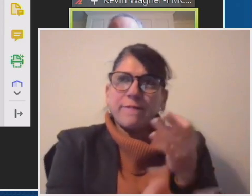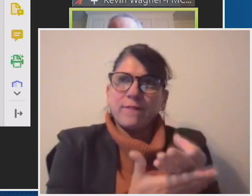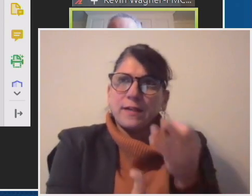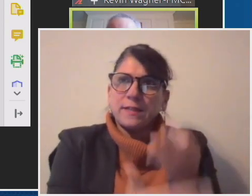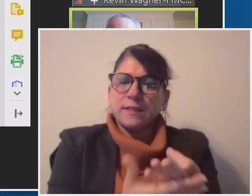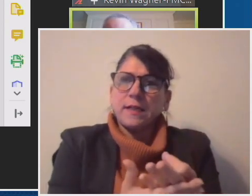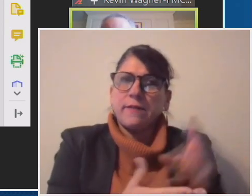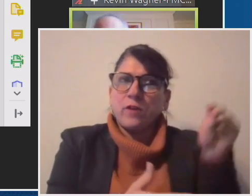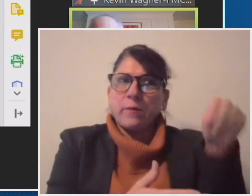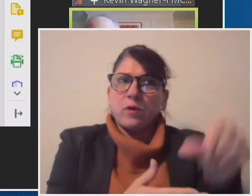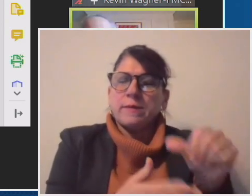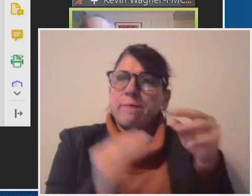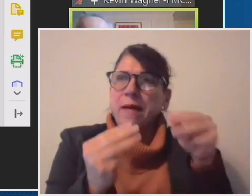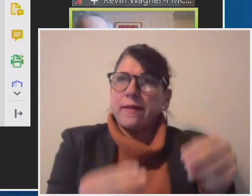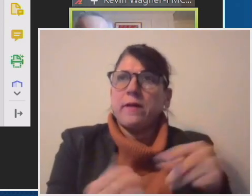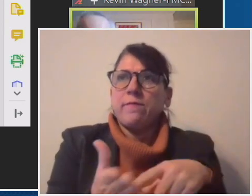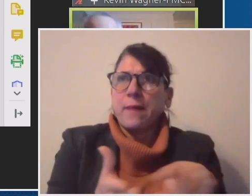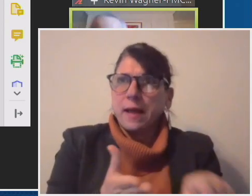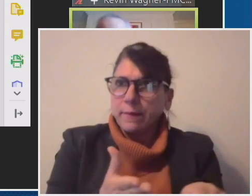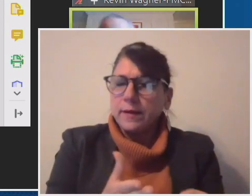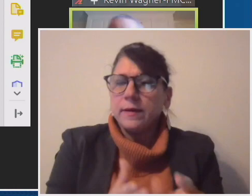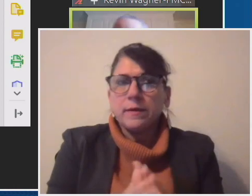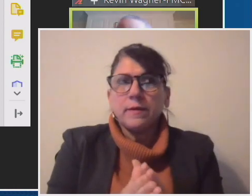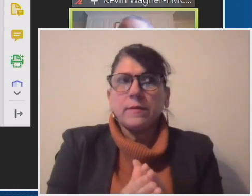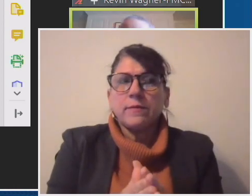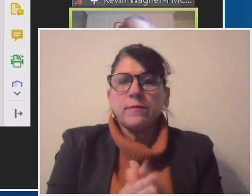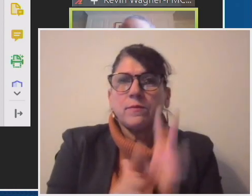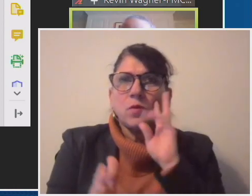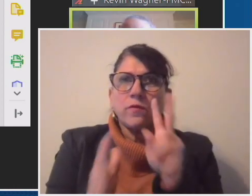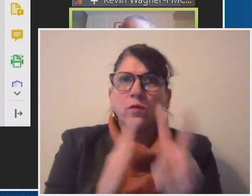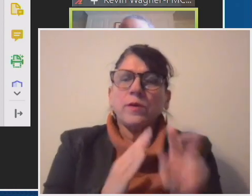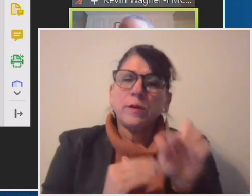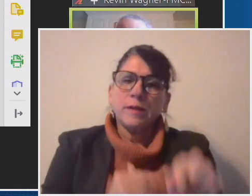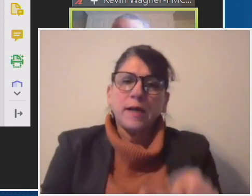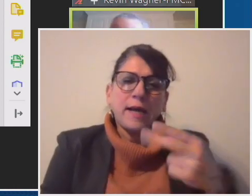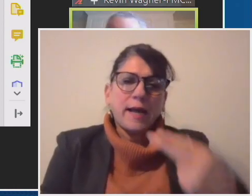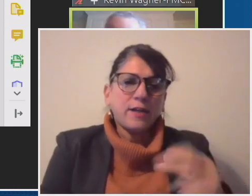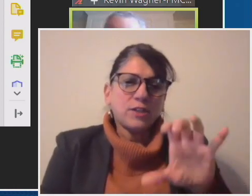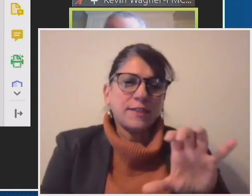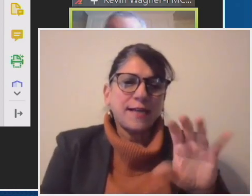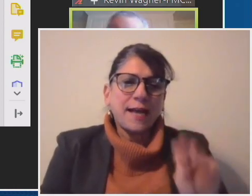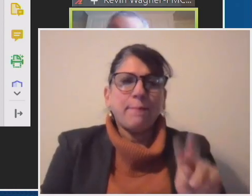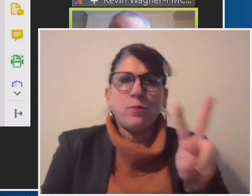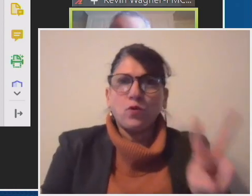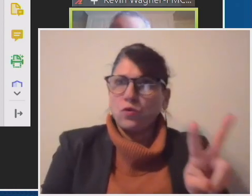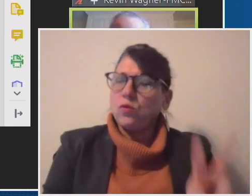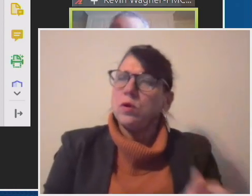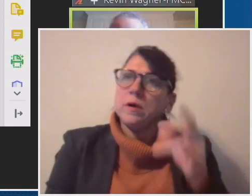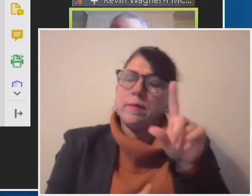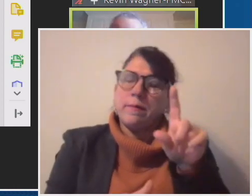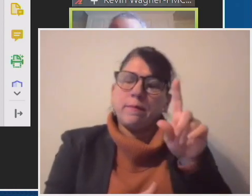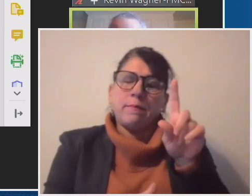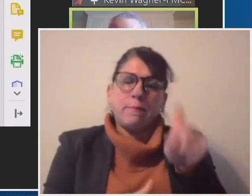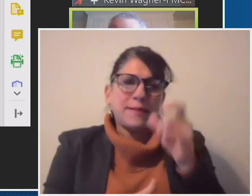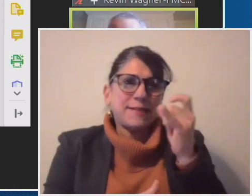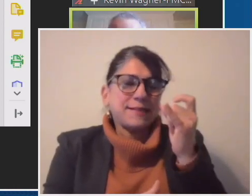We refer to this generally as HCM2, must submit their final HCM2 request after losing eligibility.